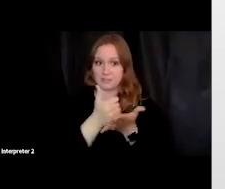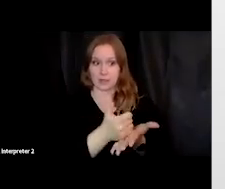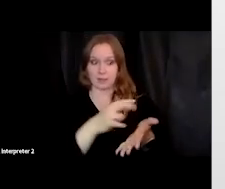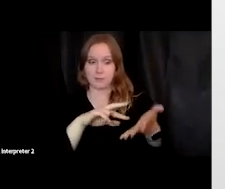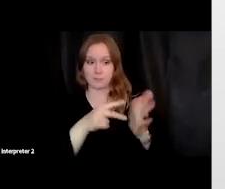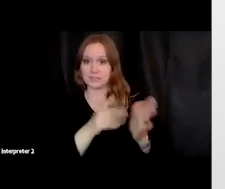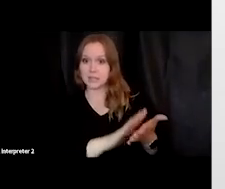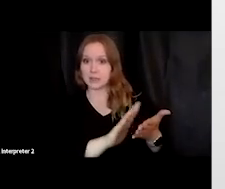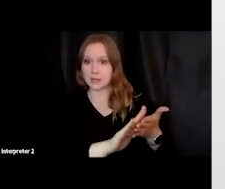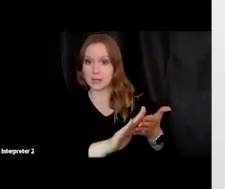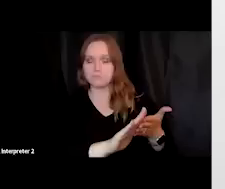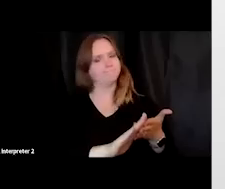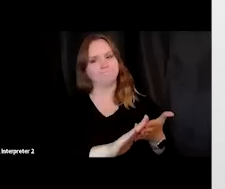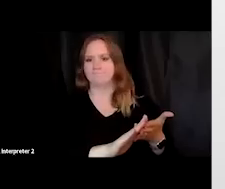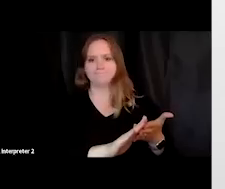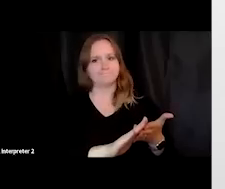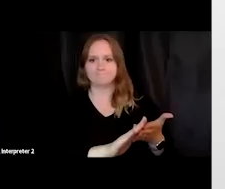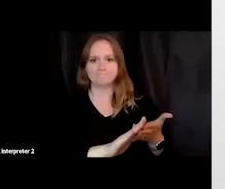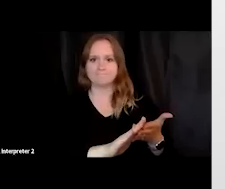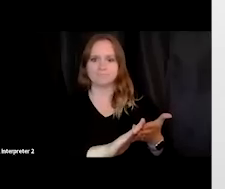It has to be a shared responsibility.